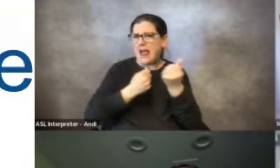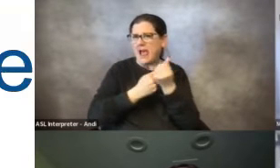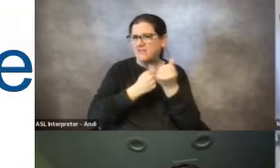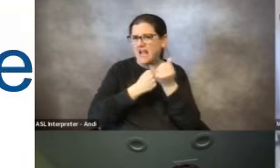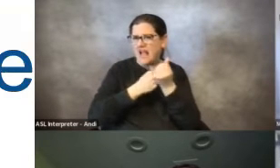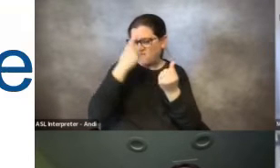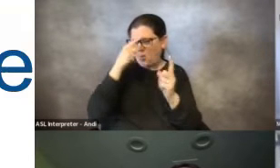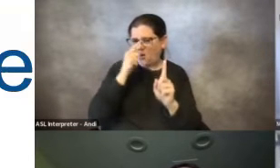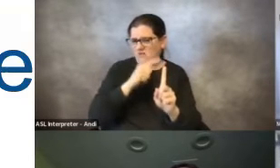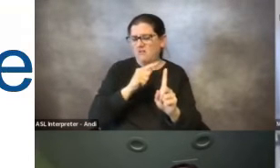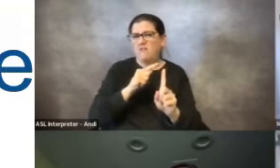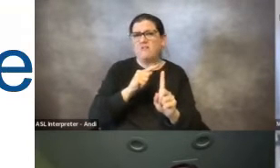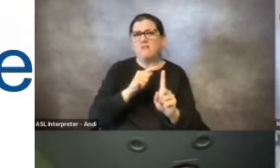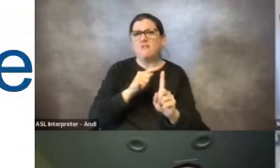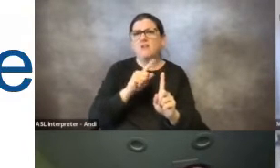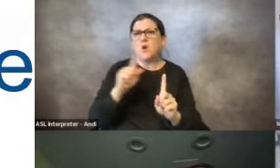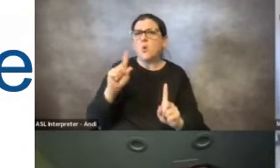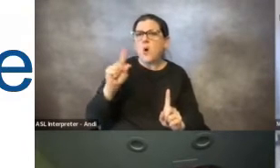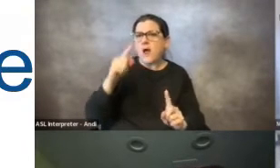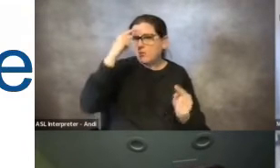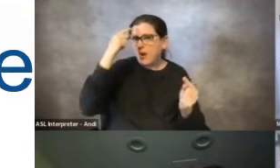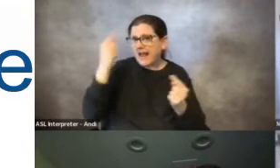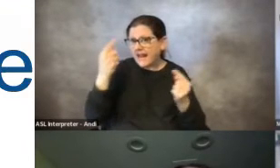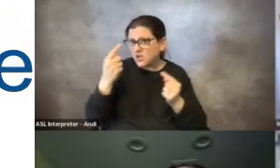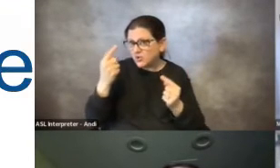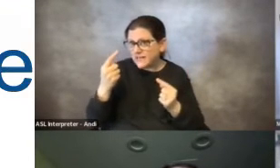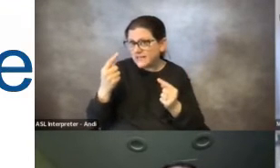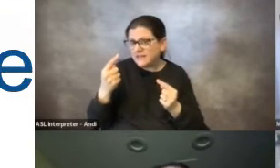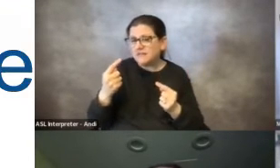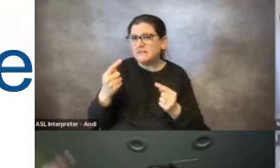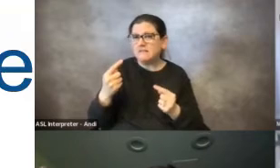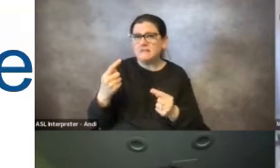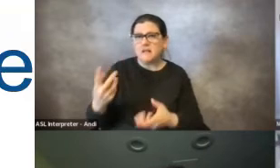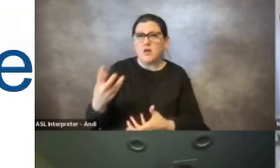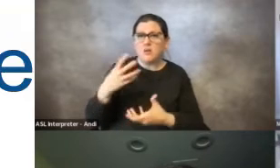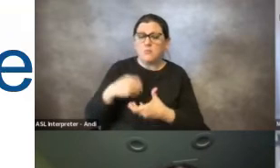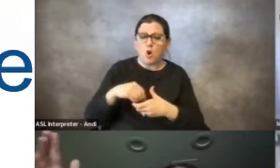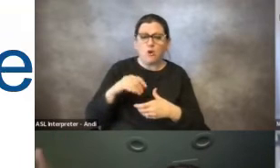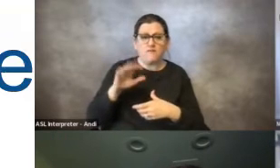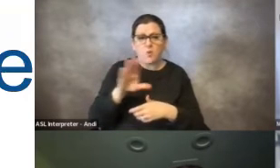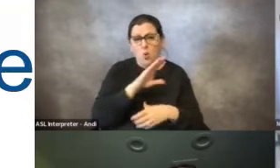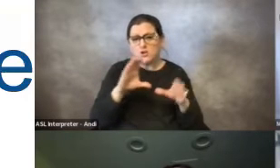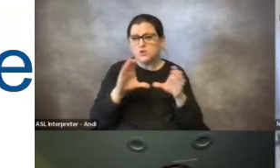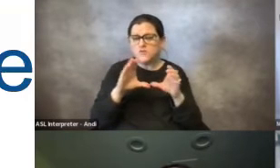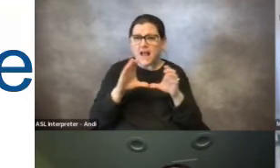hey, you know, where's that brain injury and whether it's part of, you know, certification ups, you know, social work